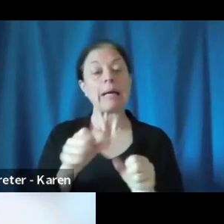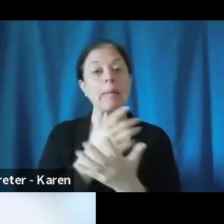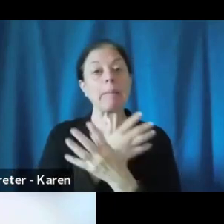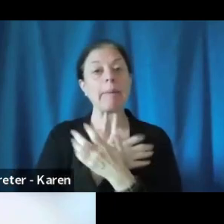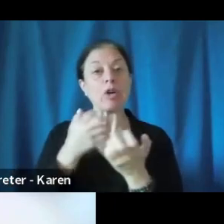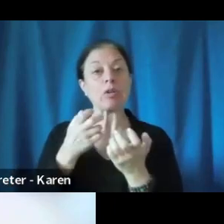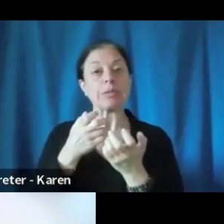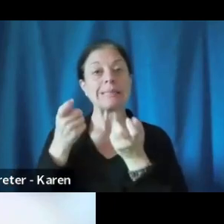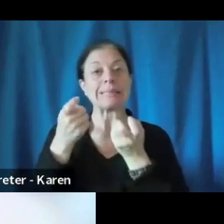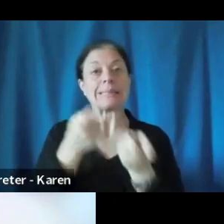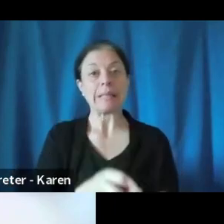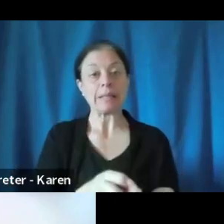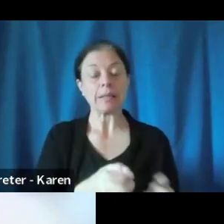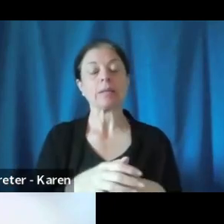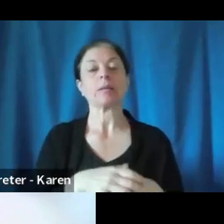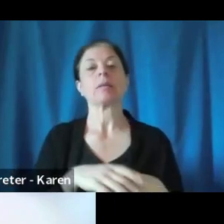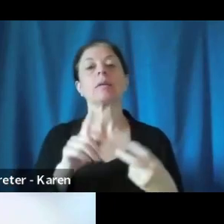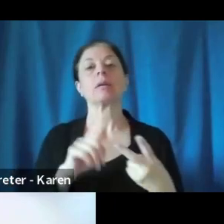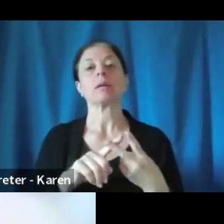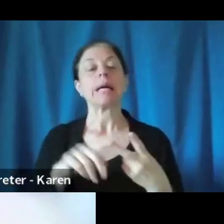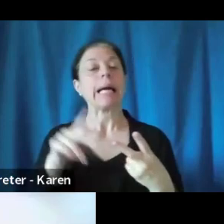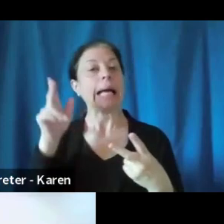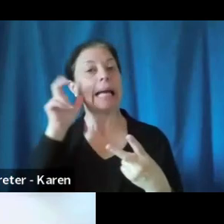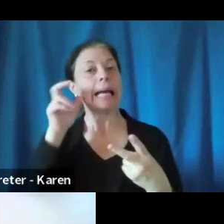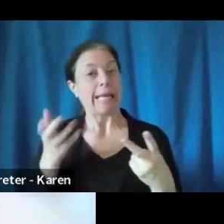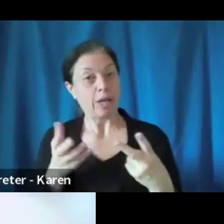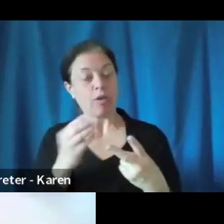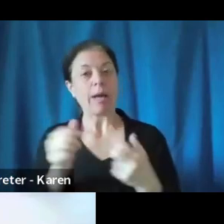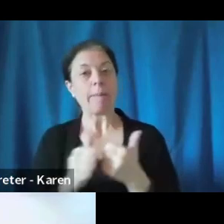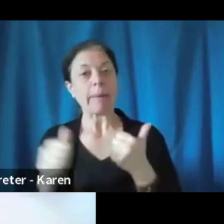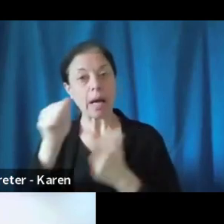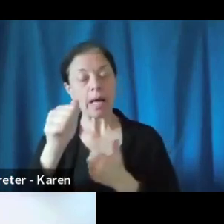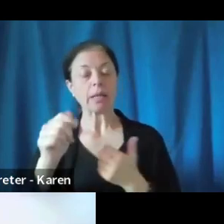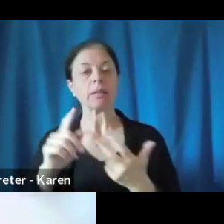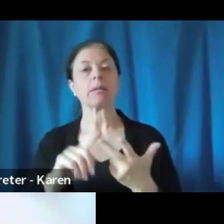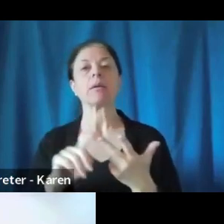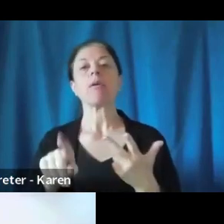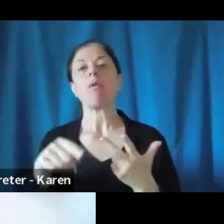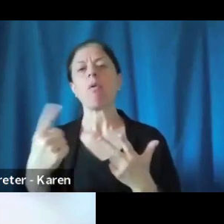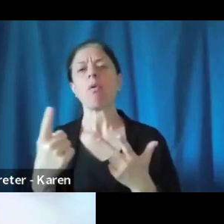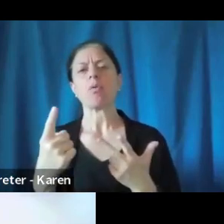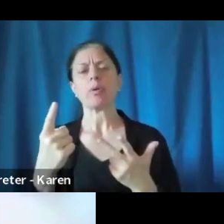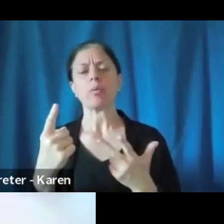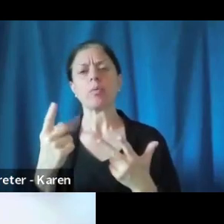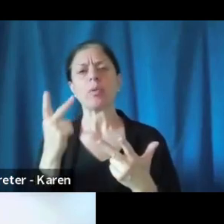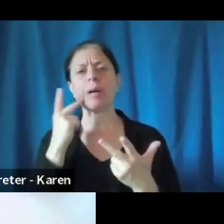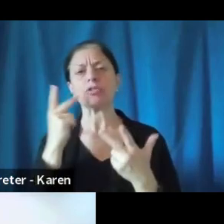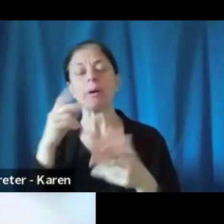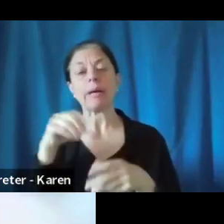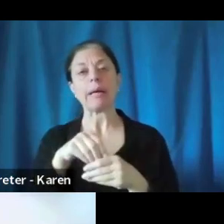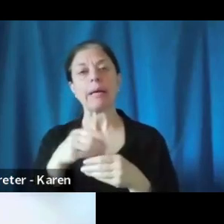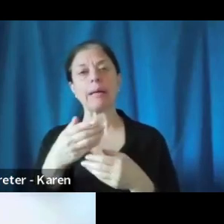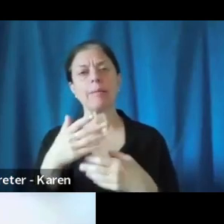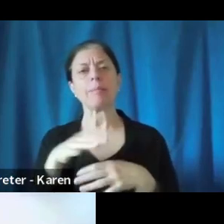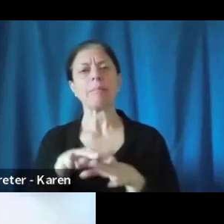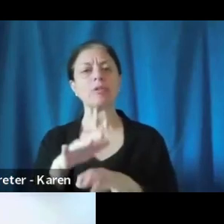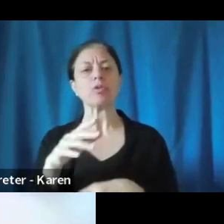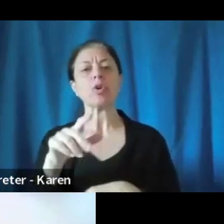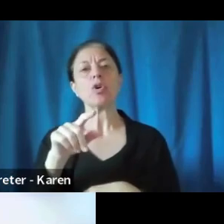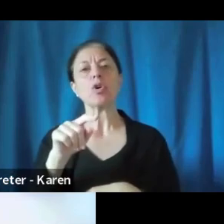of them, so, like, there's a good kids booked call "Can Bears Ski." That's a fantastic book. "Hear and beyond." And